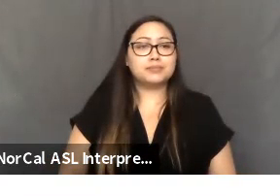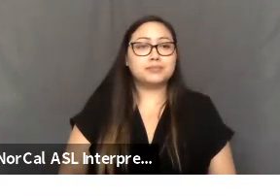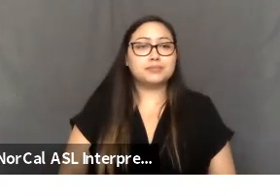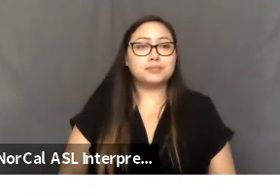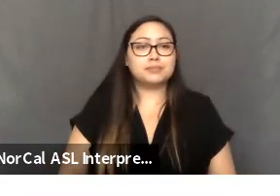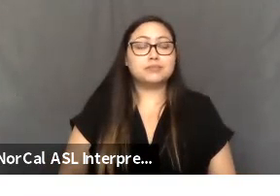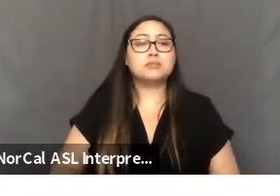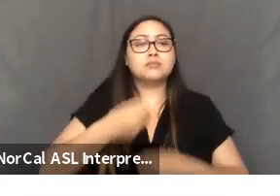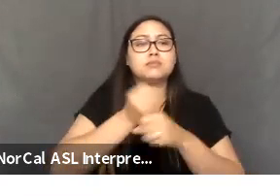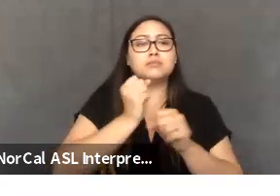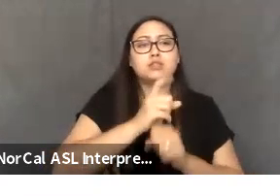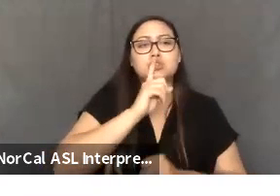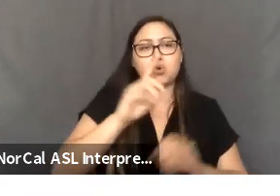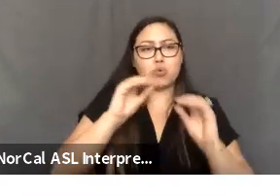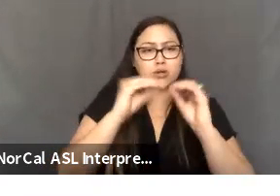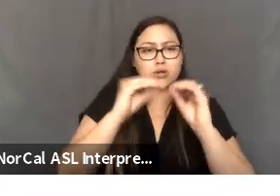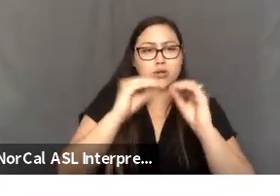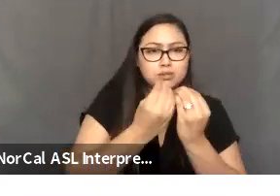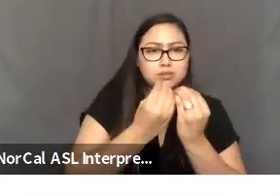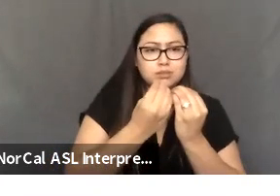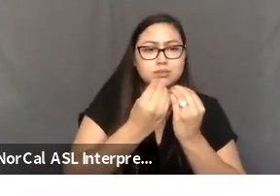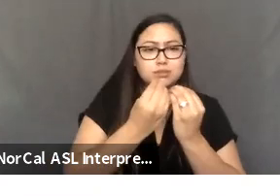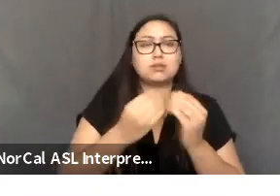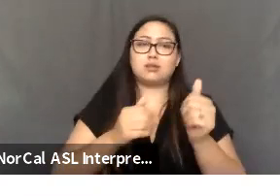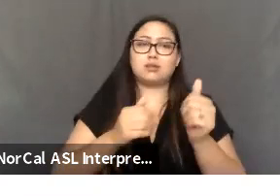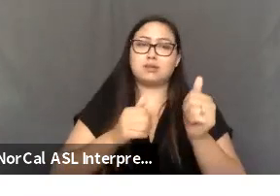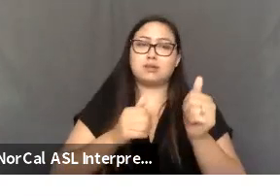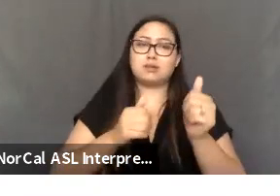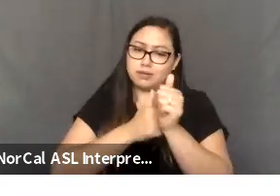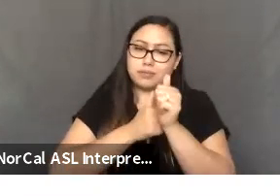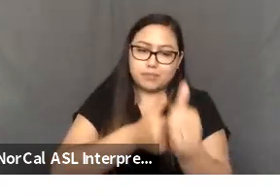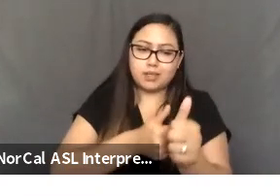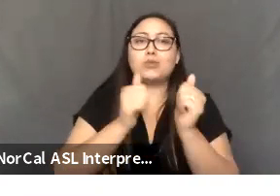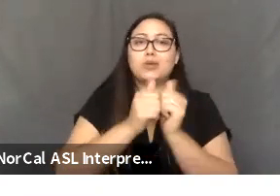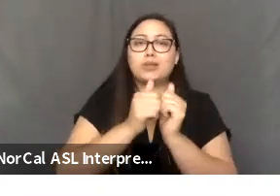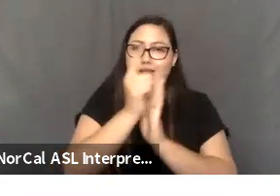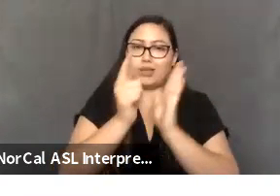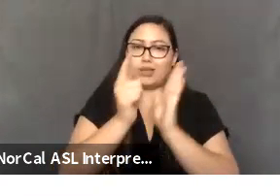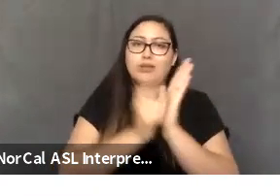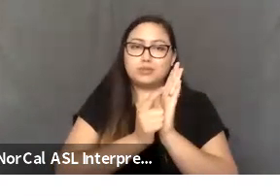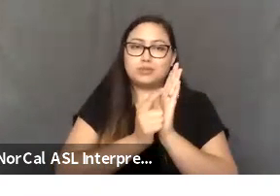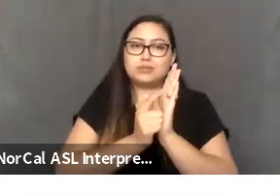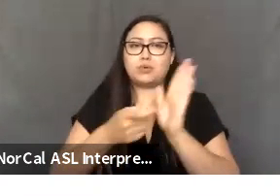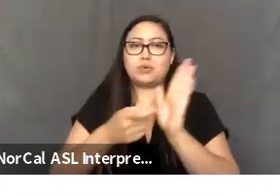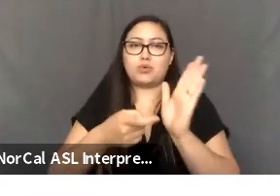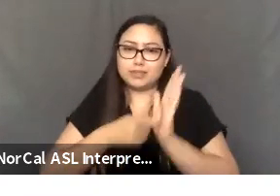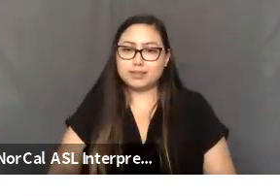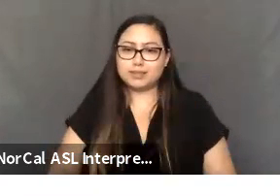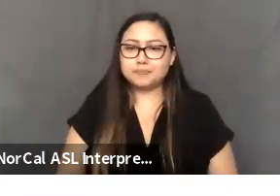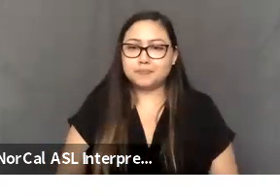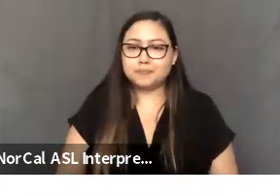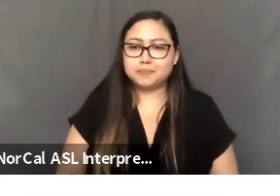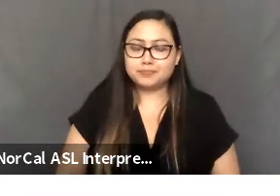And ensuring organization is compliant with legal requirements. Which we saw in the roles